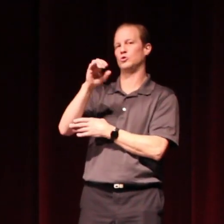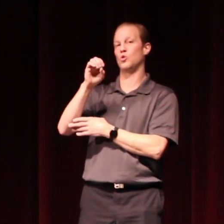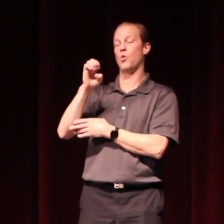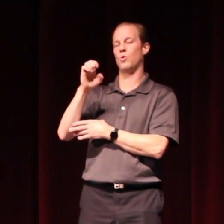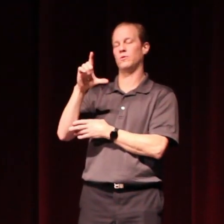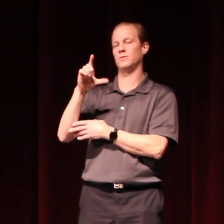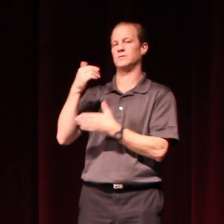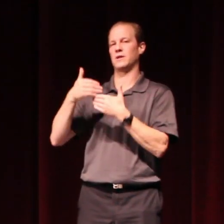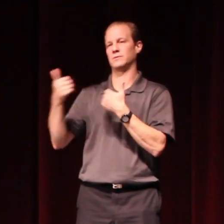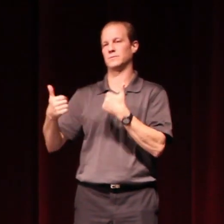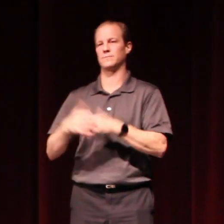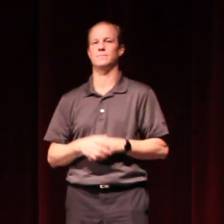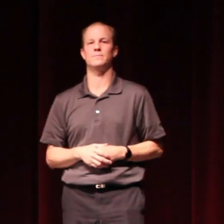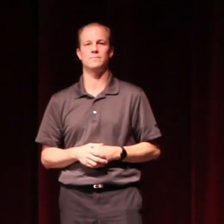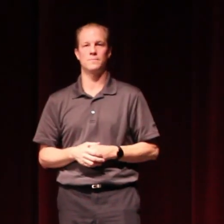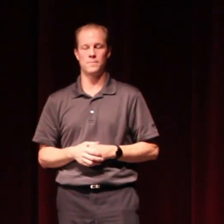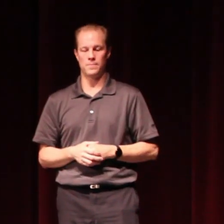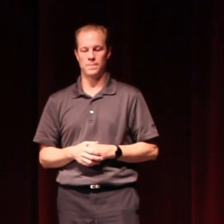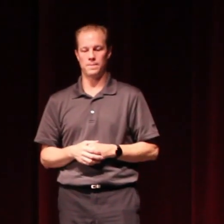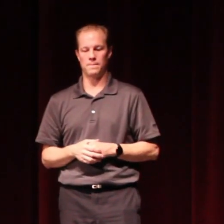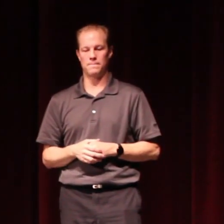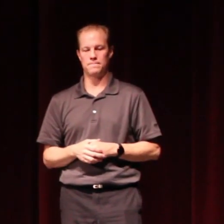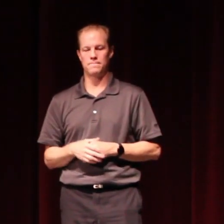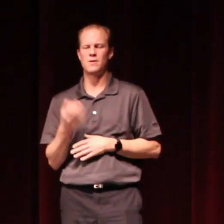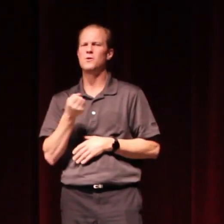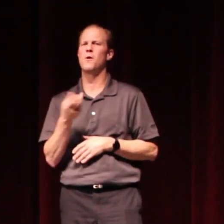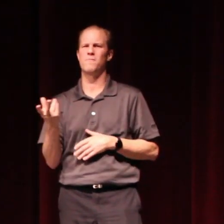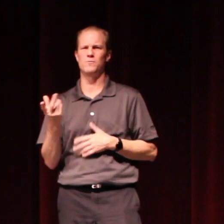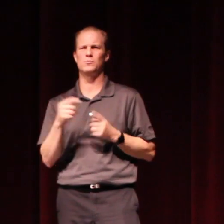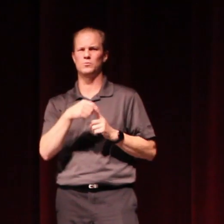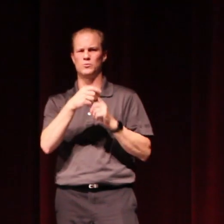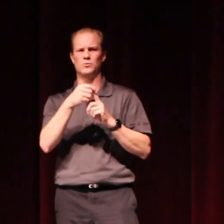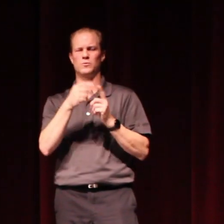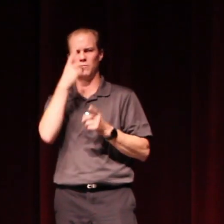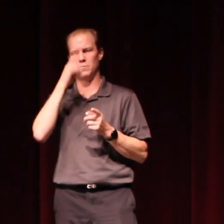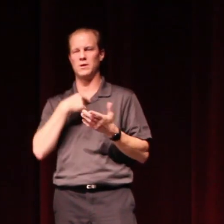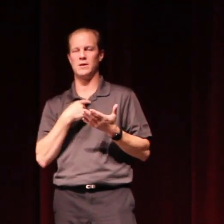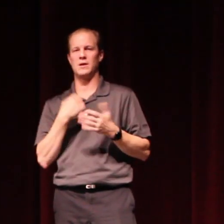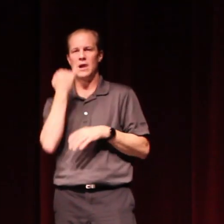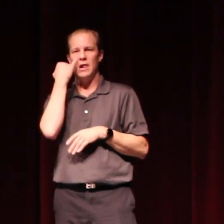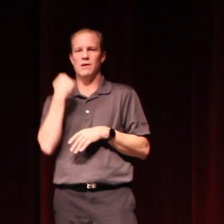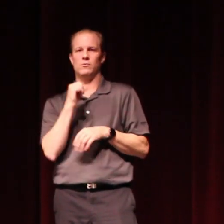Thank you. A couple issues for me, if we work on anything as a board, it'll be decided